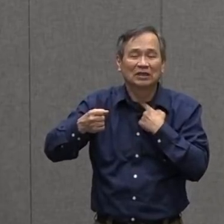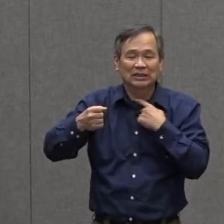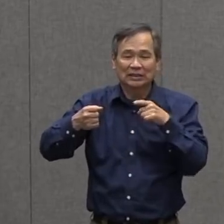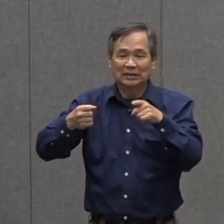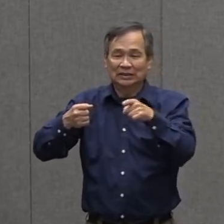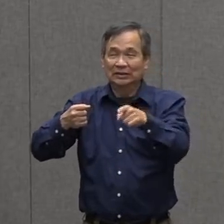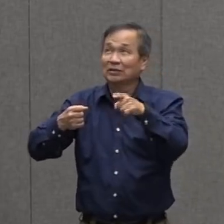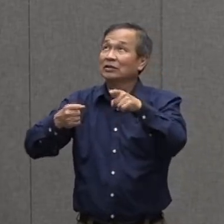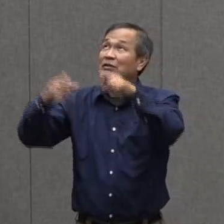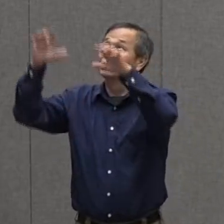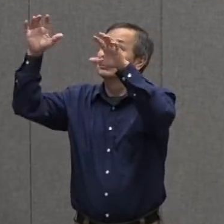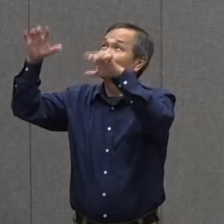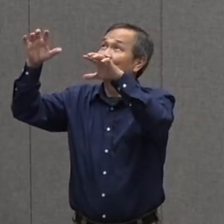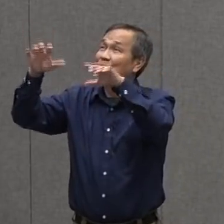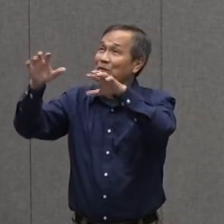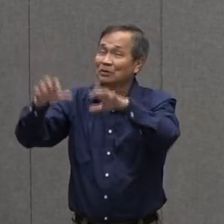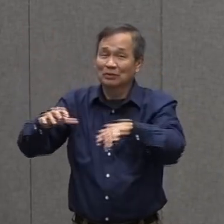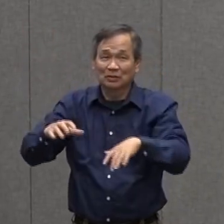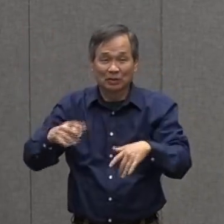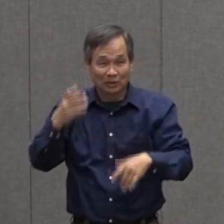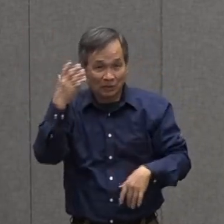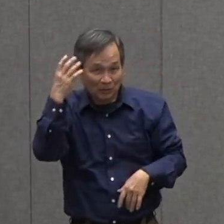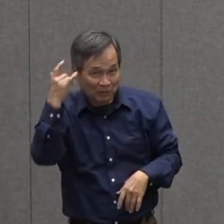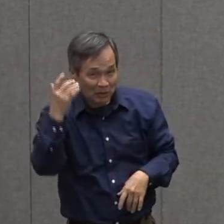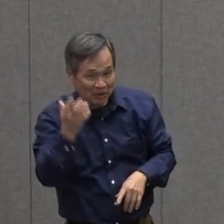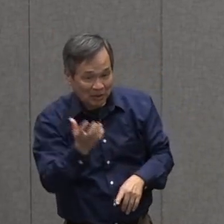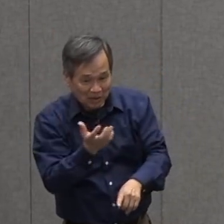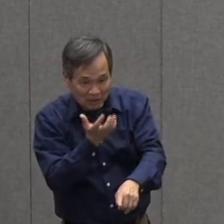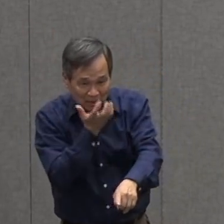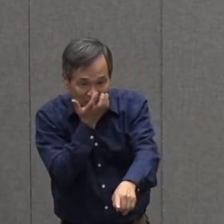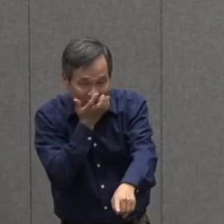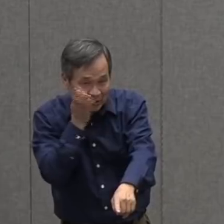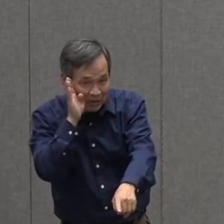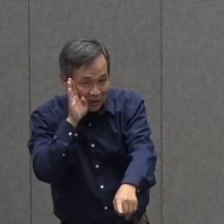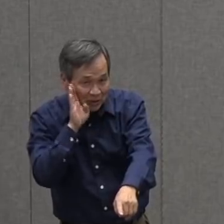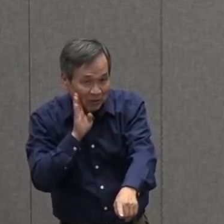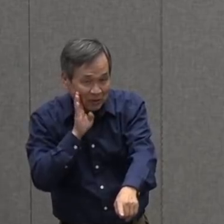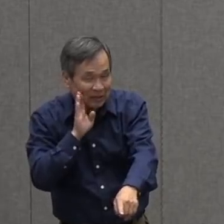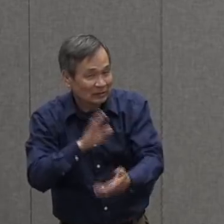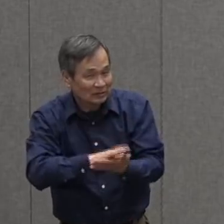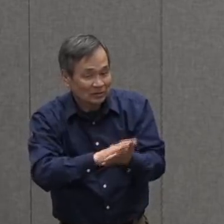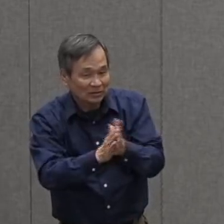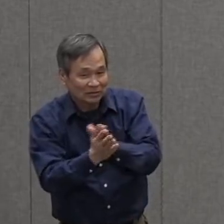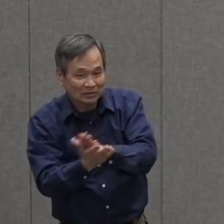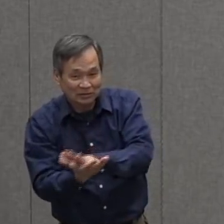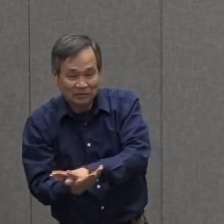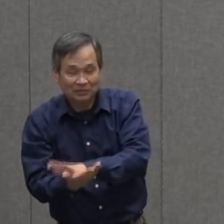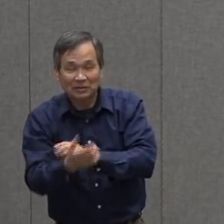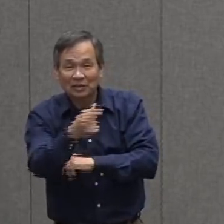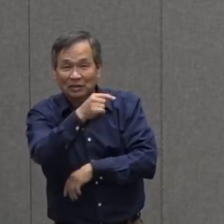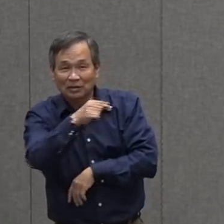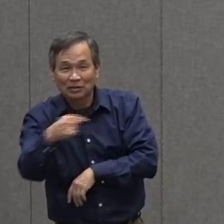"to green up the grass all brown and dead "that needed the rain from the cloud overhead.